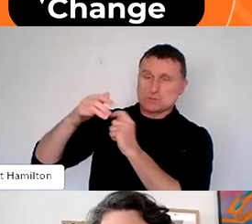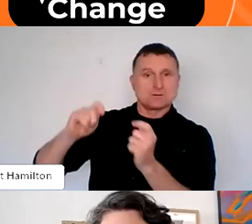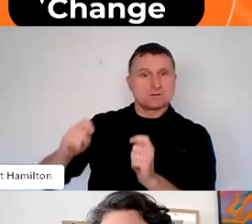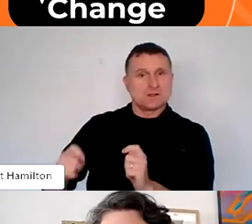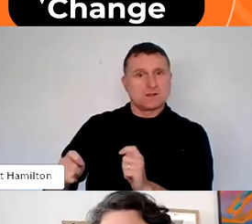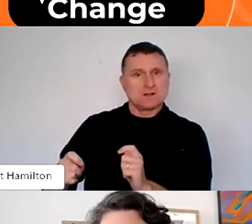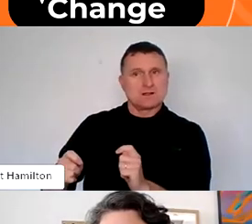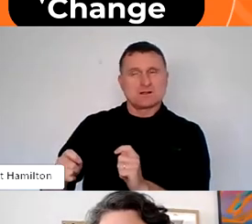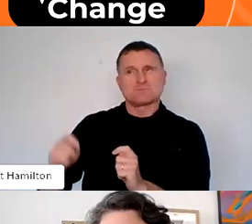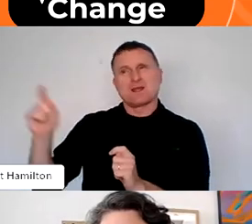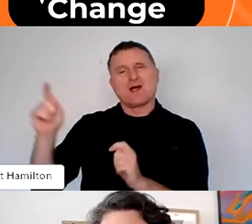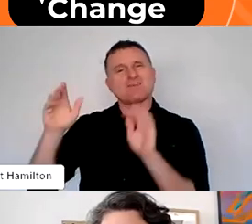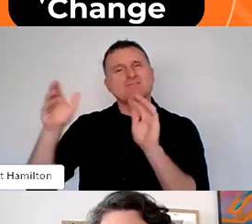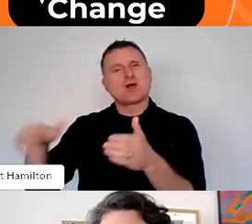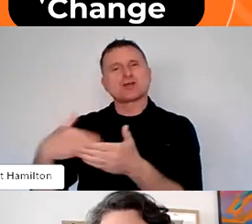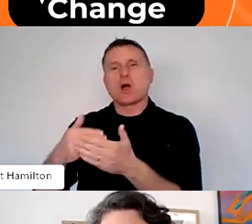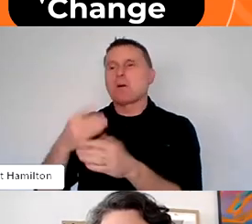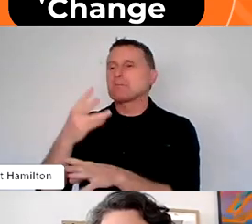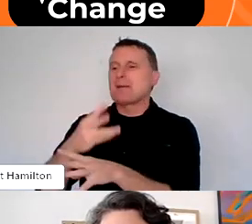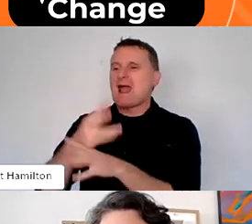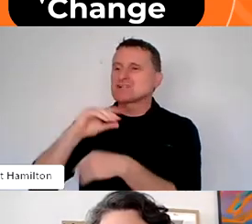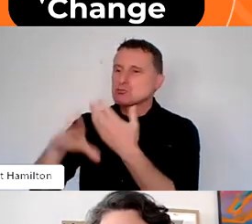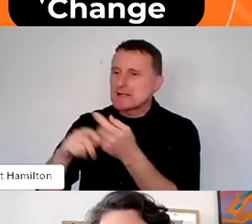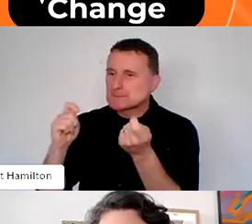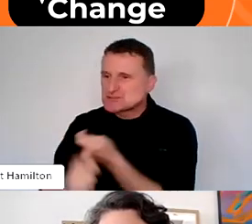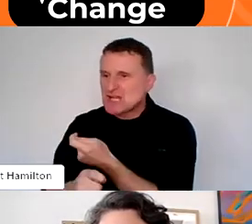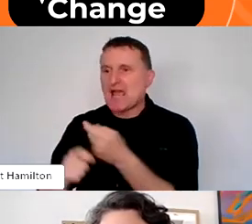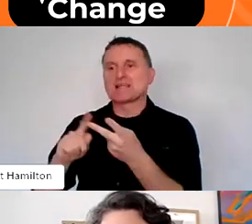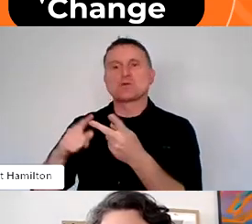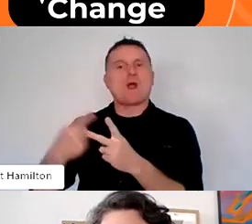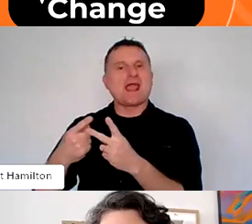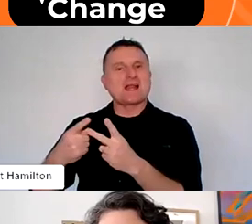maths curriculum and English curriculum and everything else known to mankind,